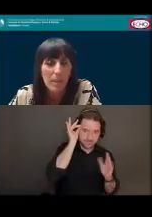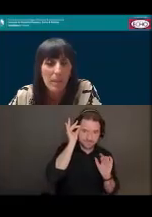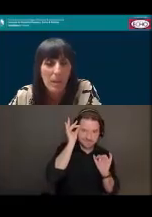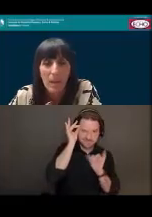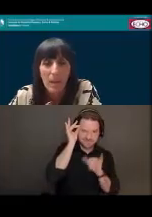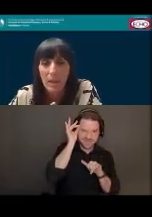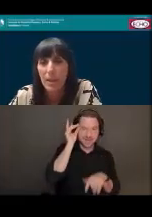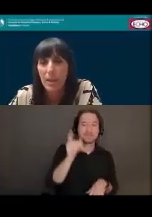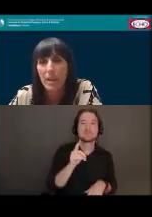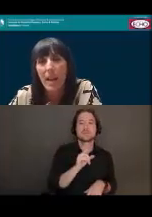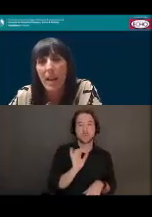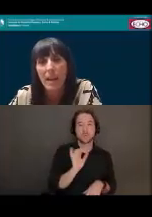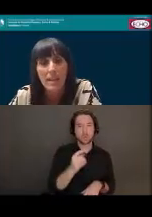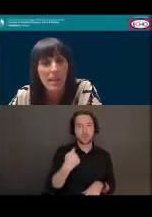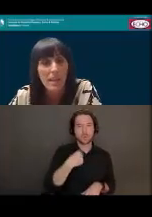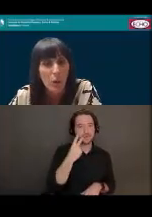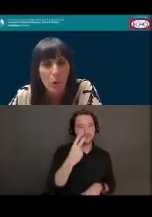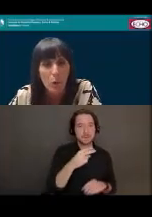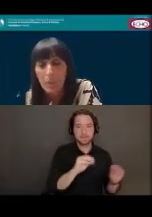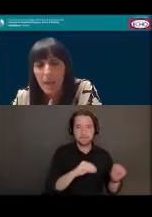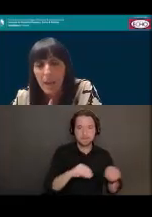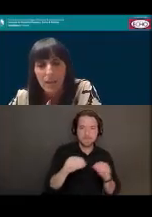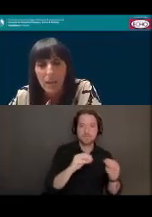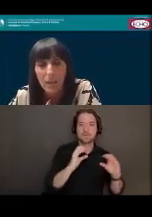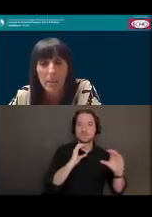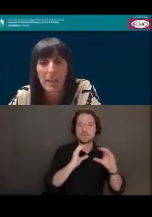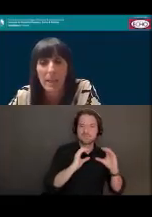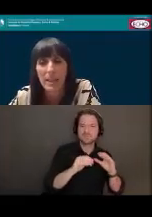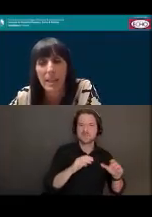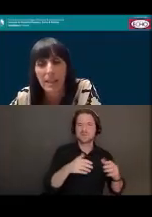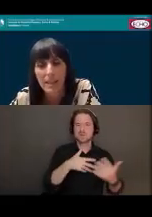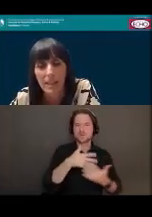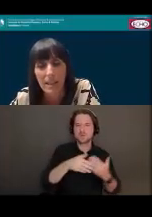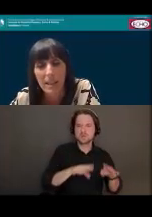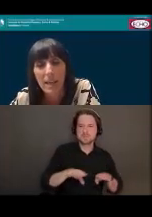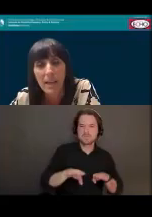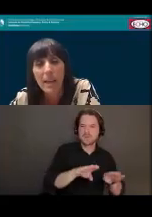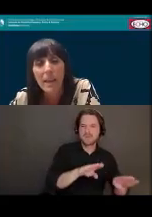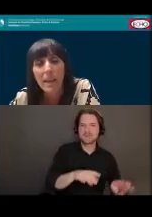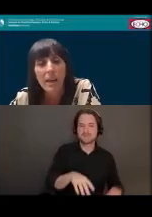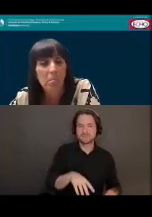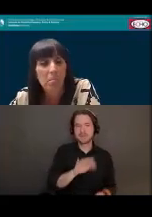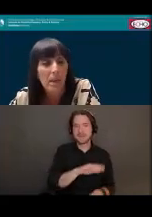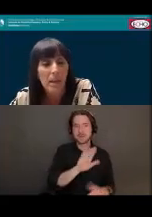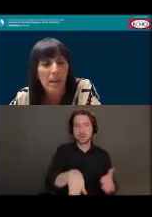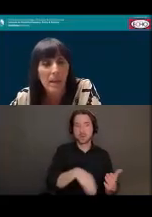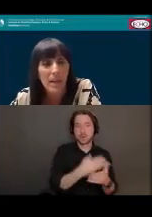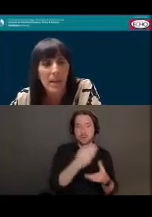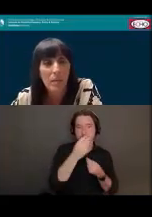communication and social behavior and play tells us. It